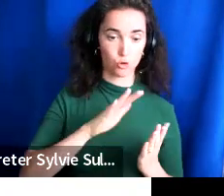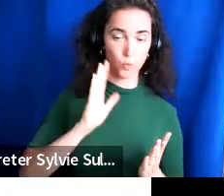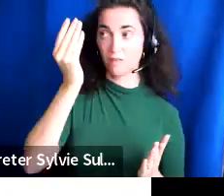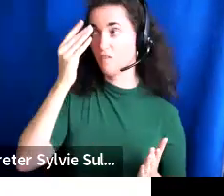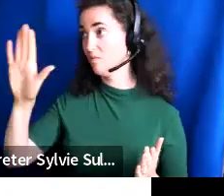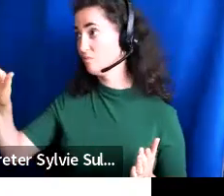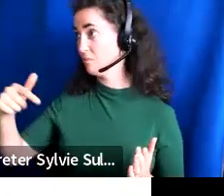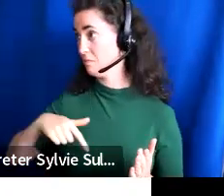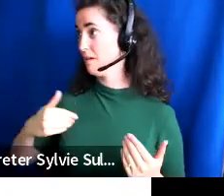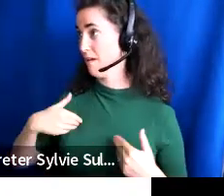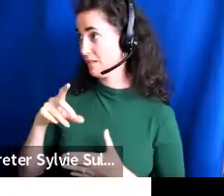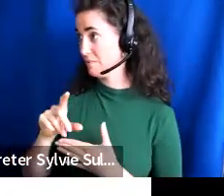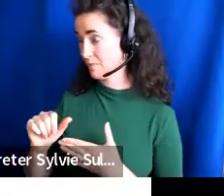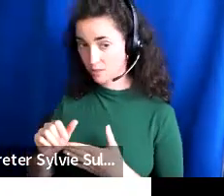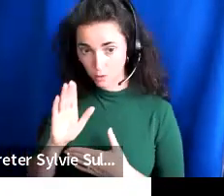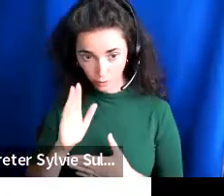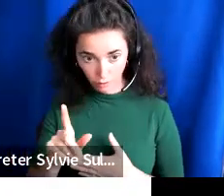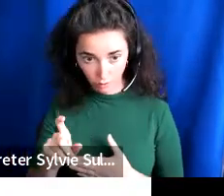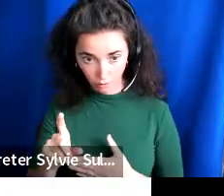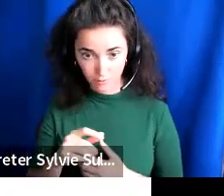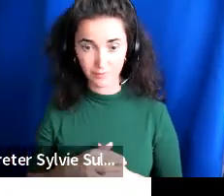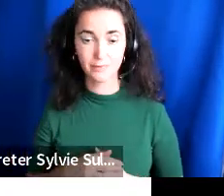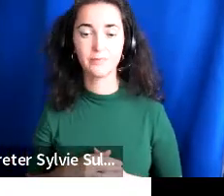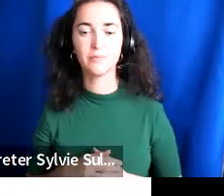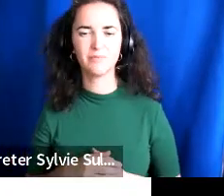And as we move by logs presentation, we will focus on that.